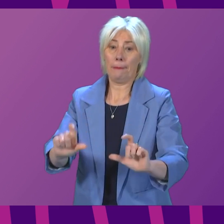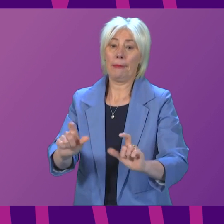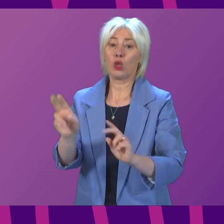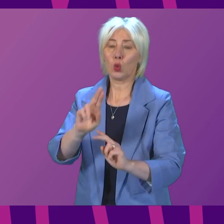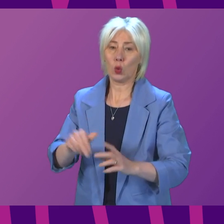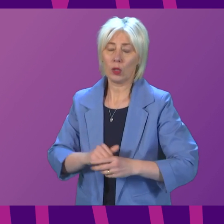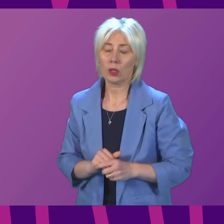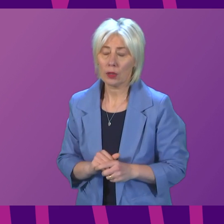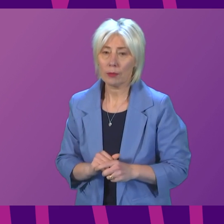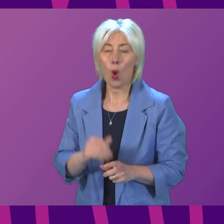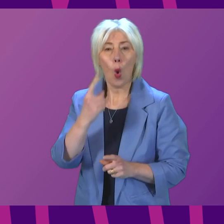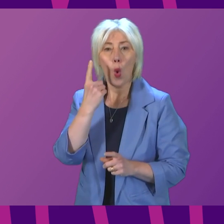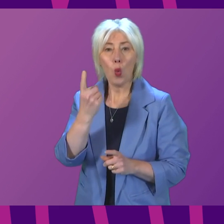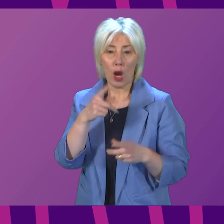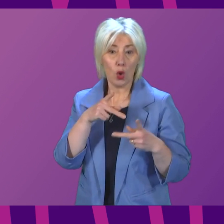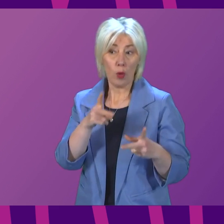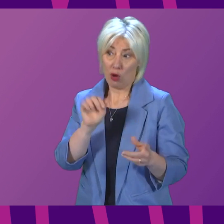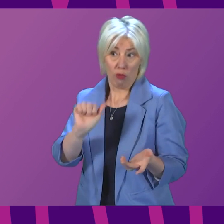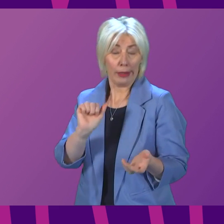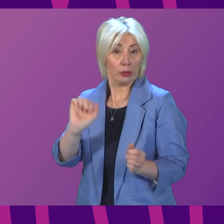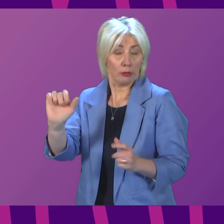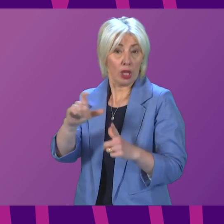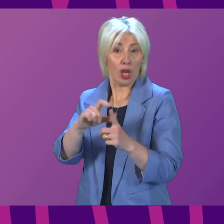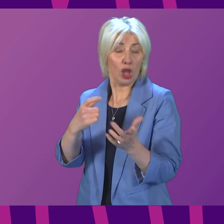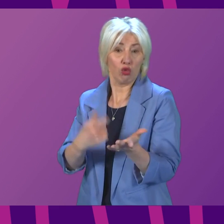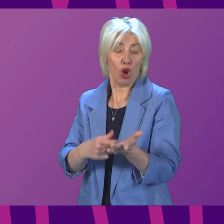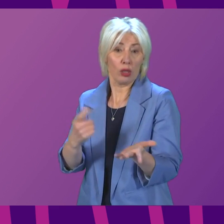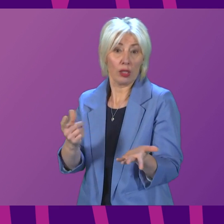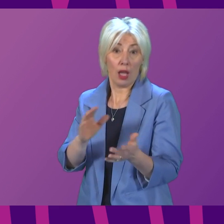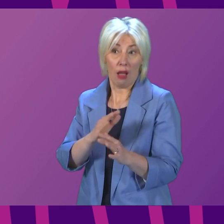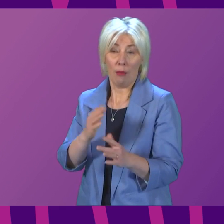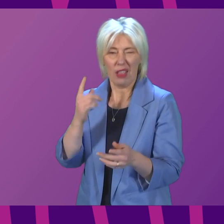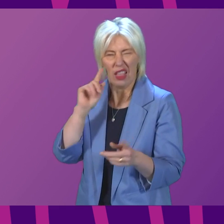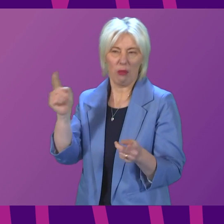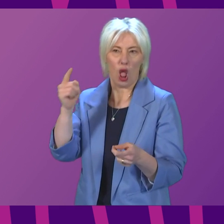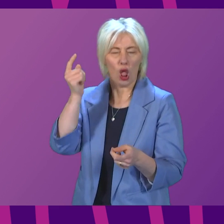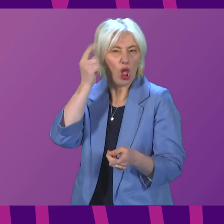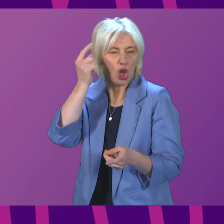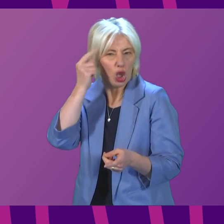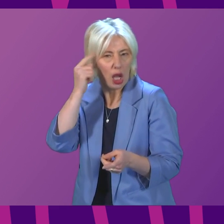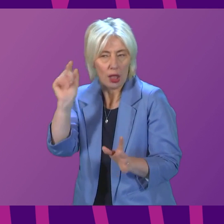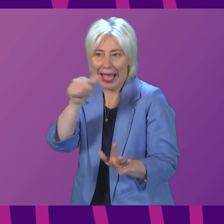One of those measures is, of course, one that Douglas Ross, against all logic and most expert evidence, opposes.